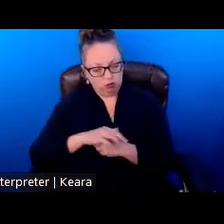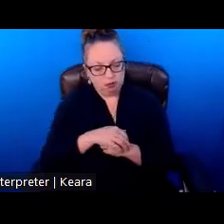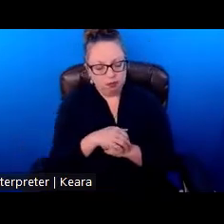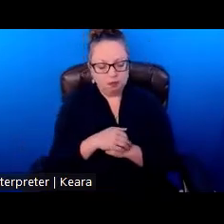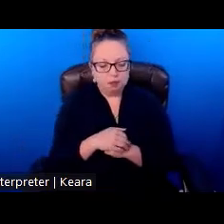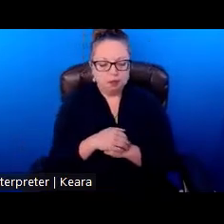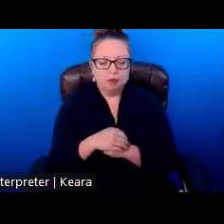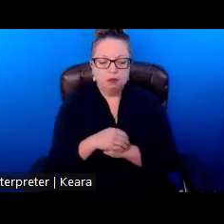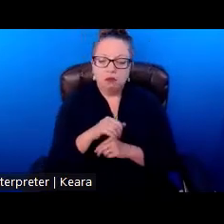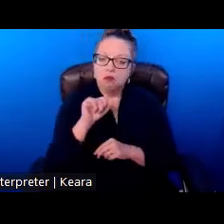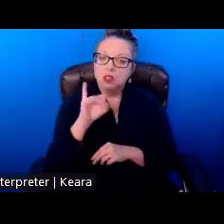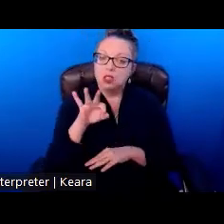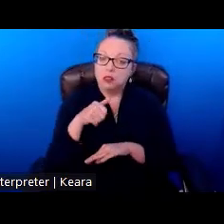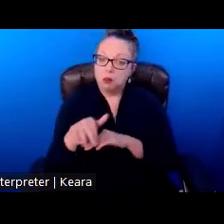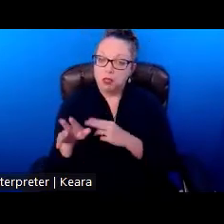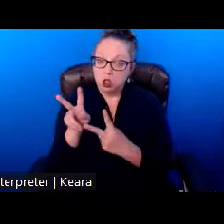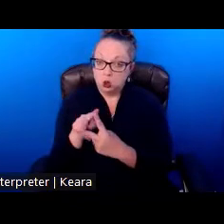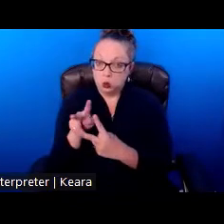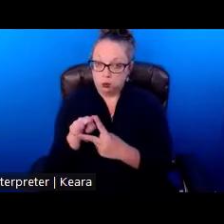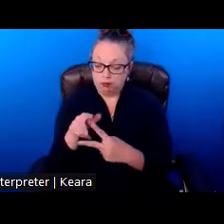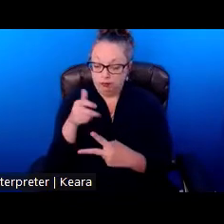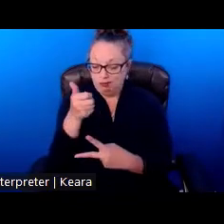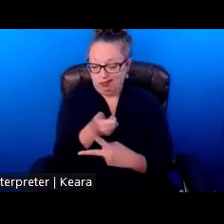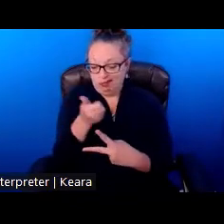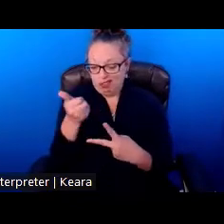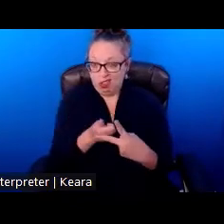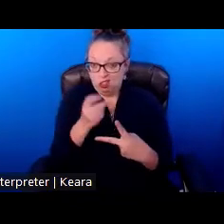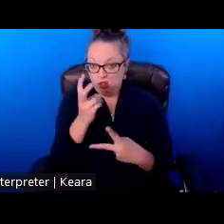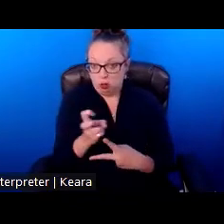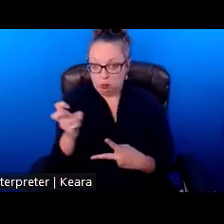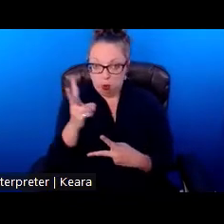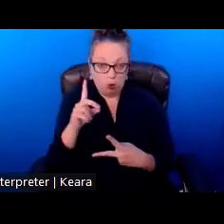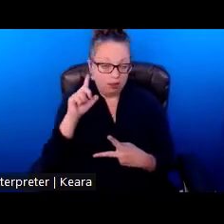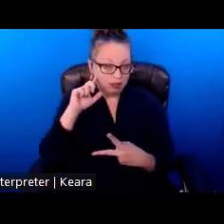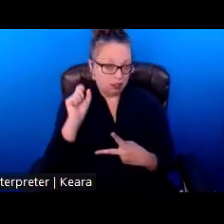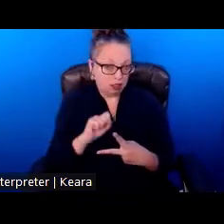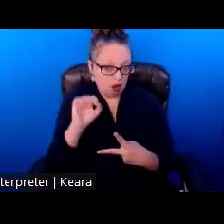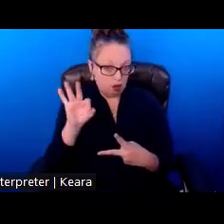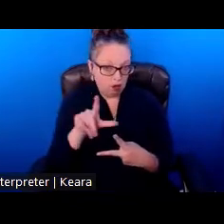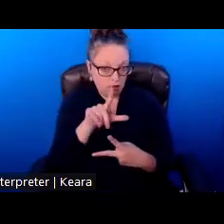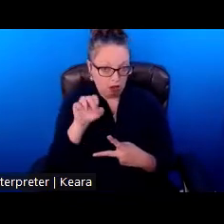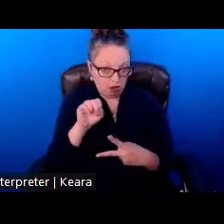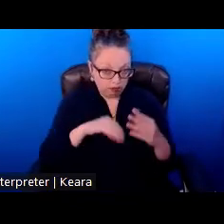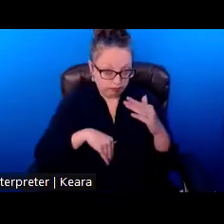If submitting TWO (2) work samples, each uploaded audio file has a maximum time limit of 5 minutes